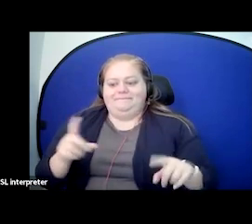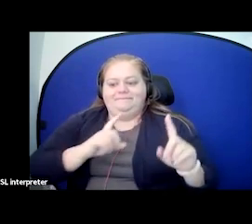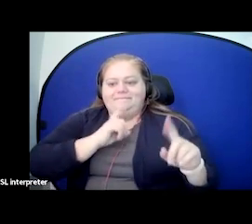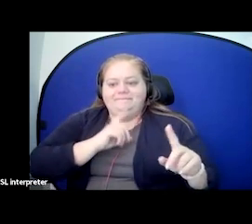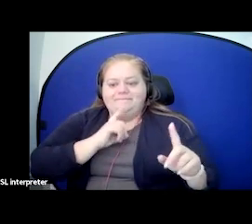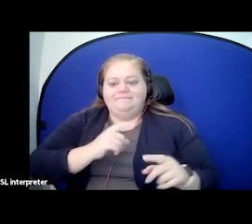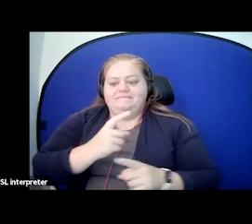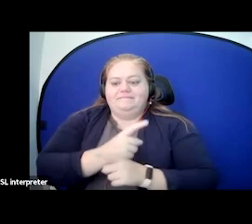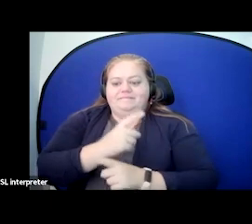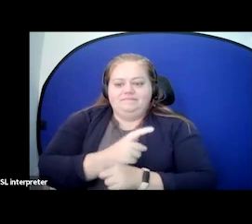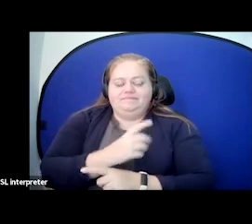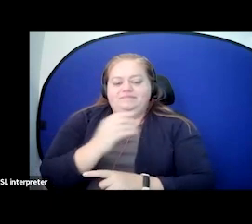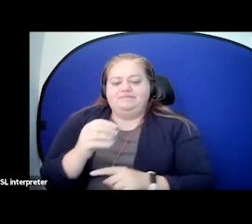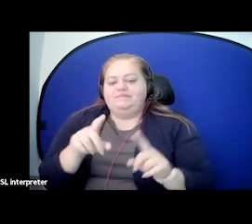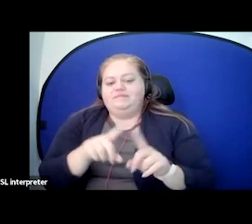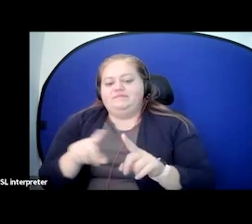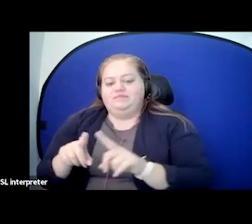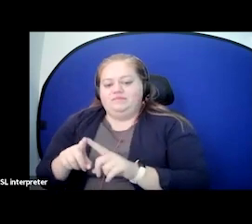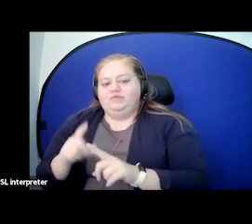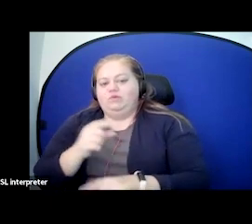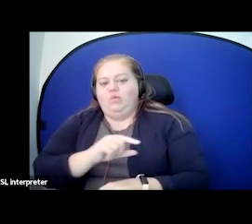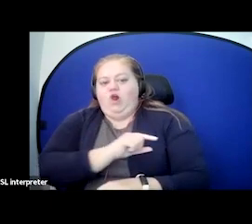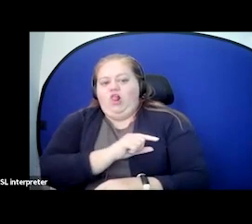and also the quality of output.